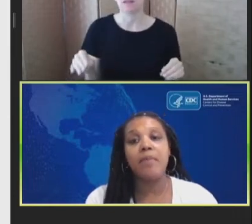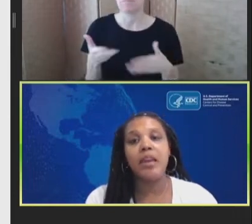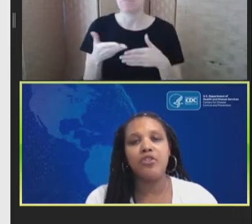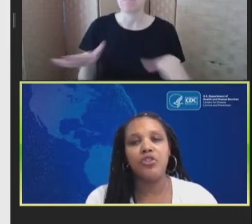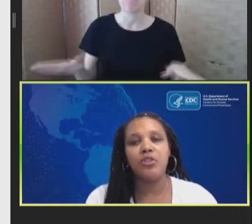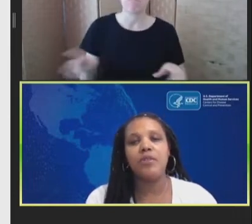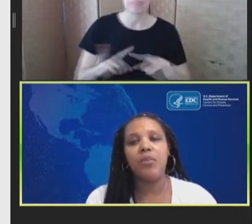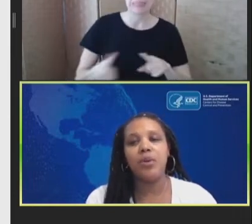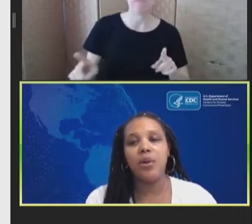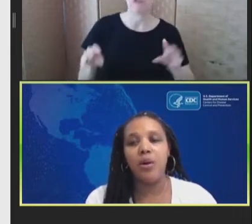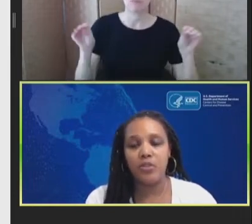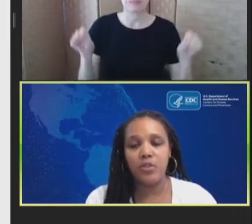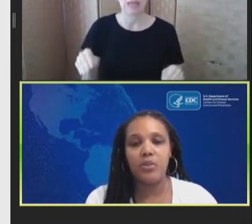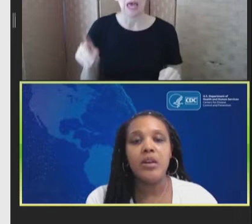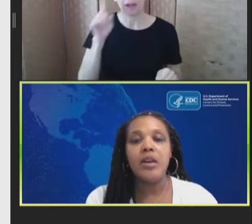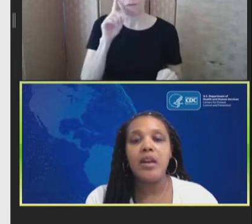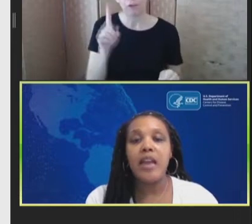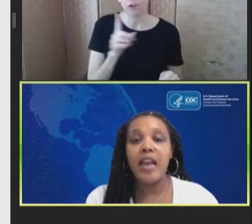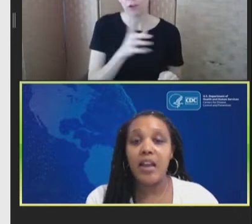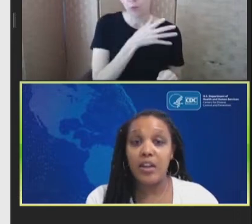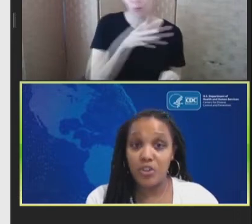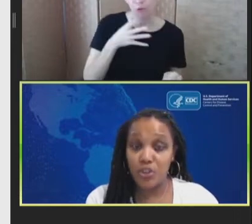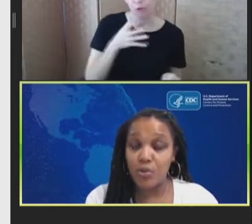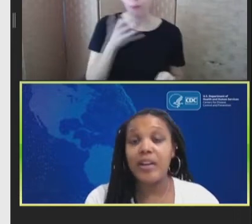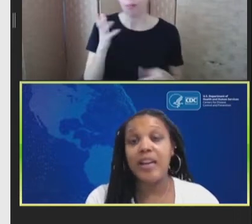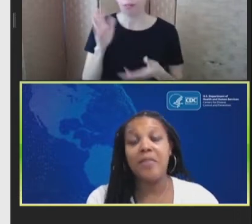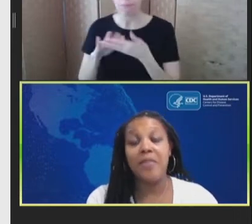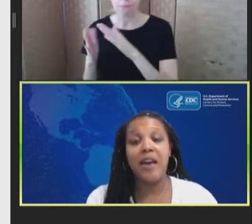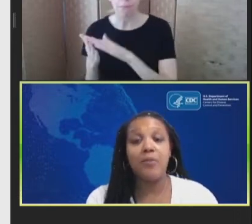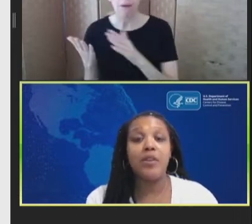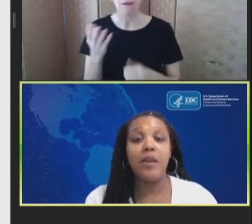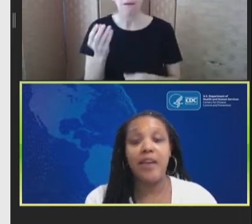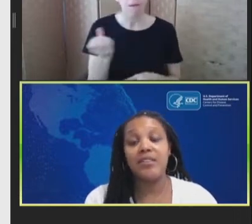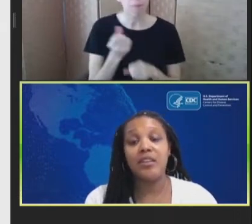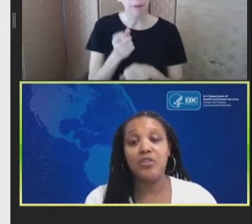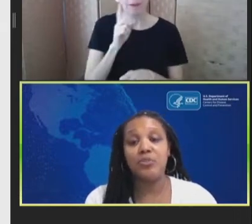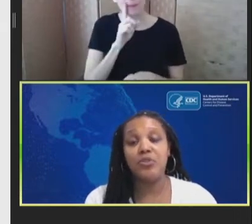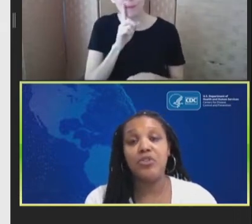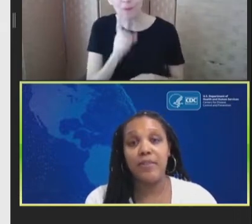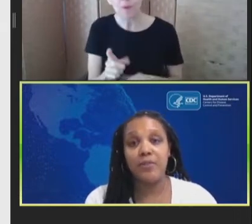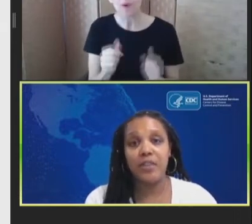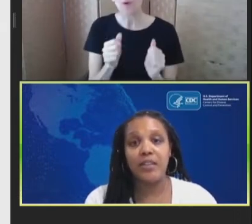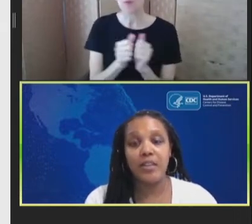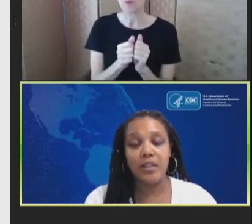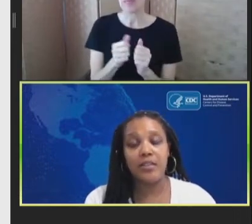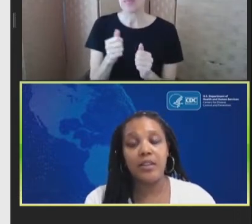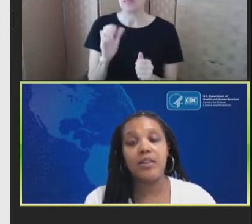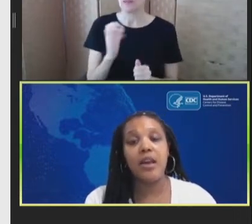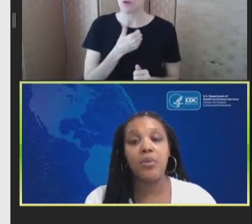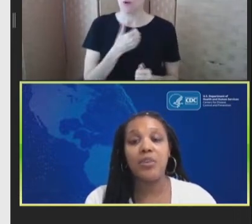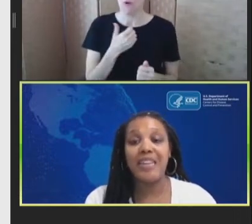making sure that we were also assuring that with our vaccine distribution efforts at CDC, that we